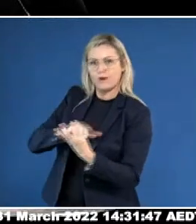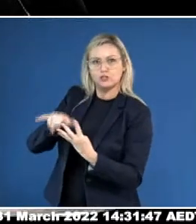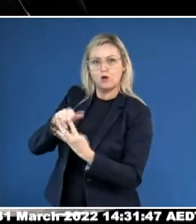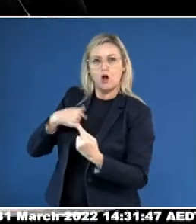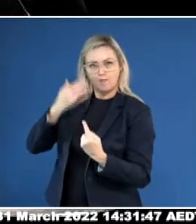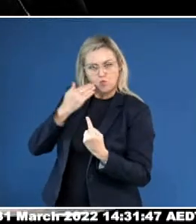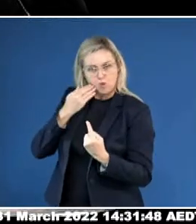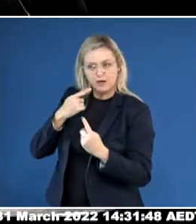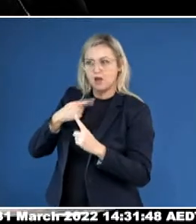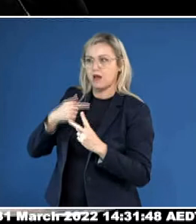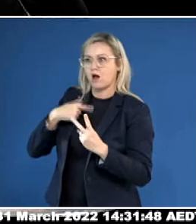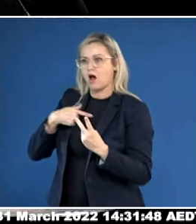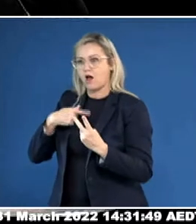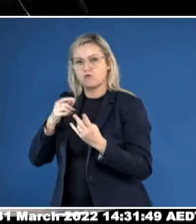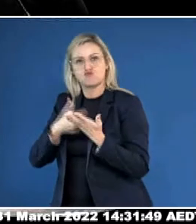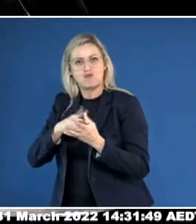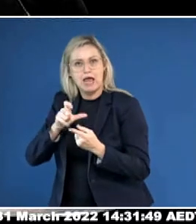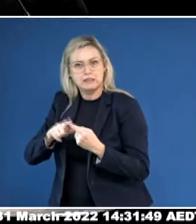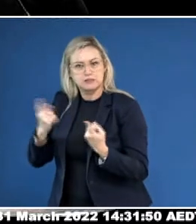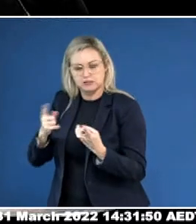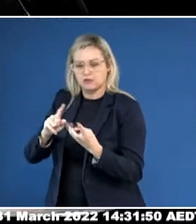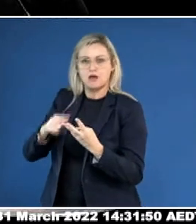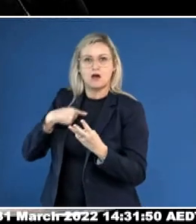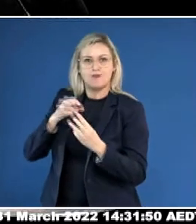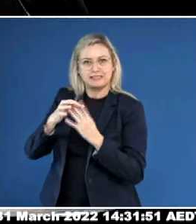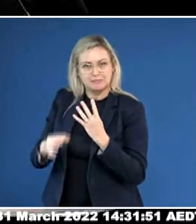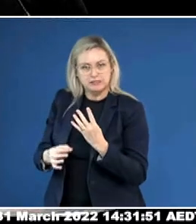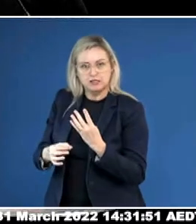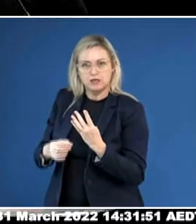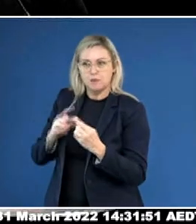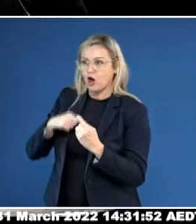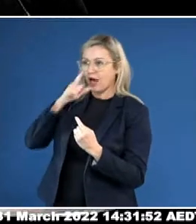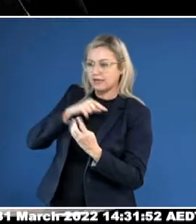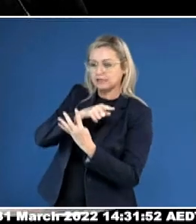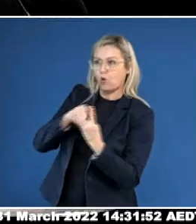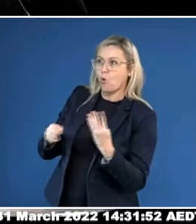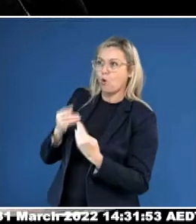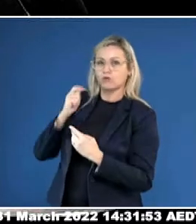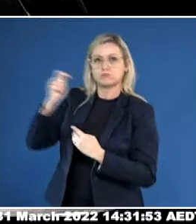law. So, for decades, WWDA has advocated for an intersectional human rights approach,